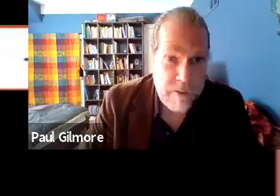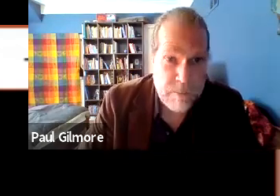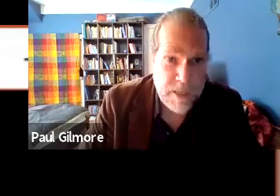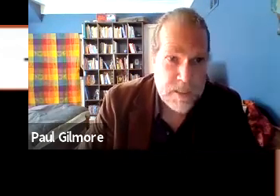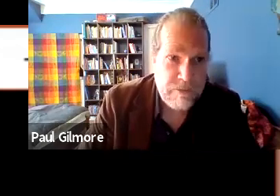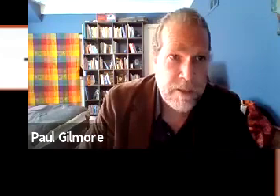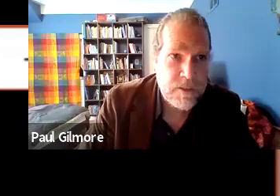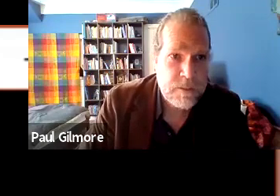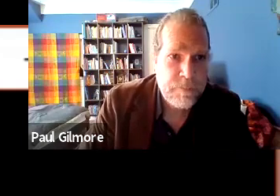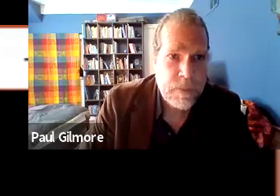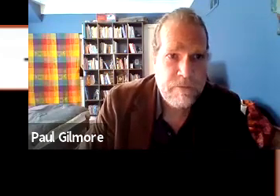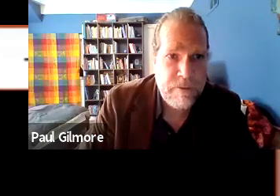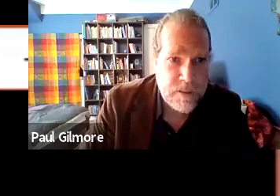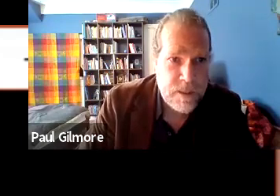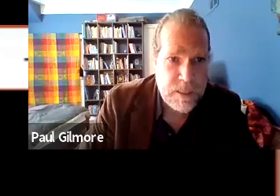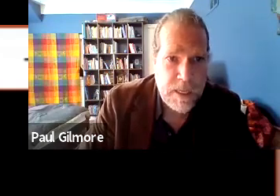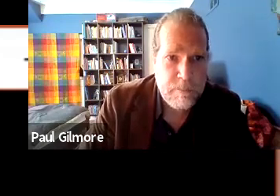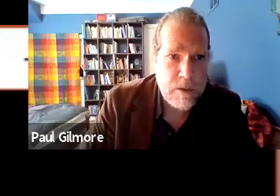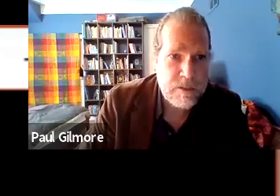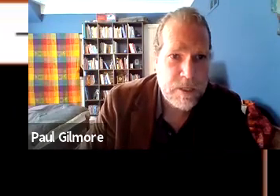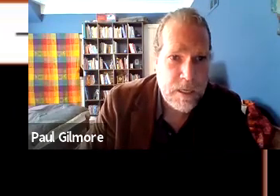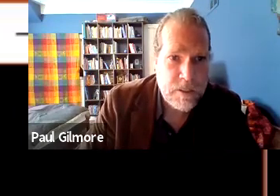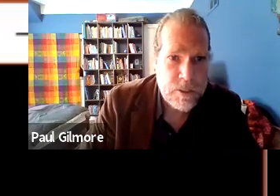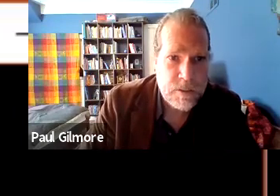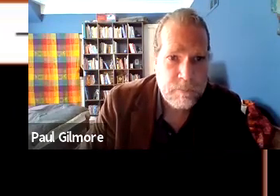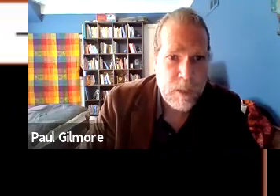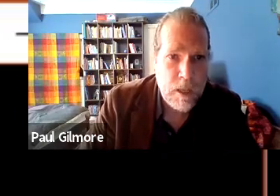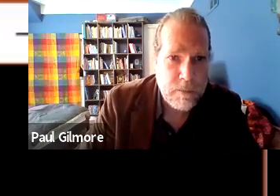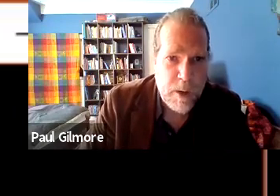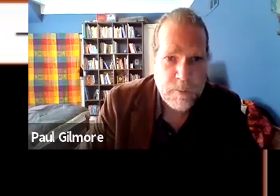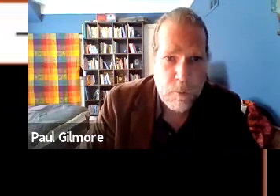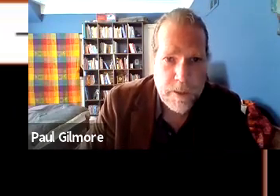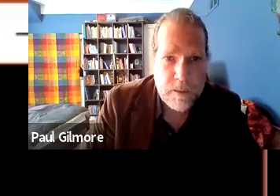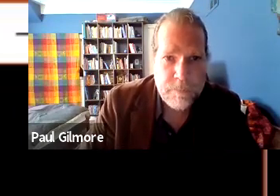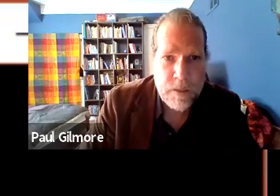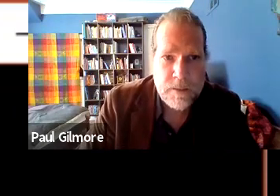driving past the fence, a fence that became bars of the cage blood on barbed wire, a